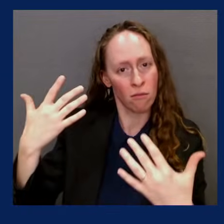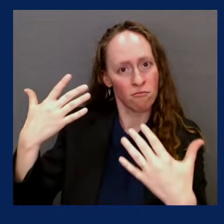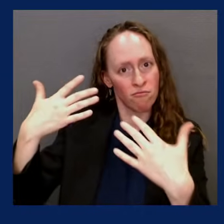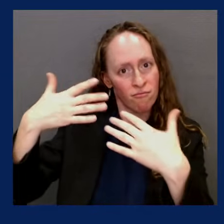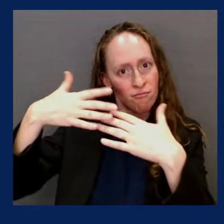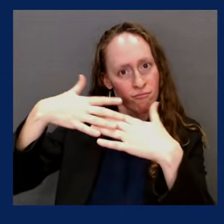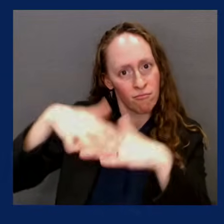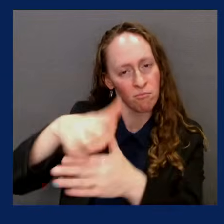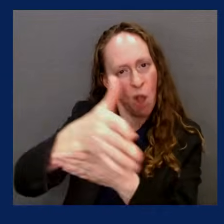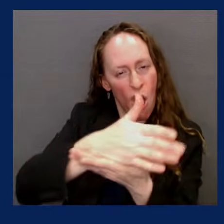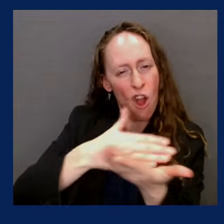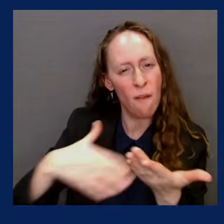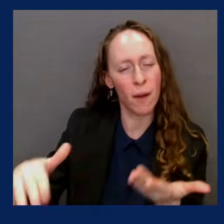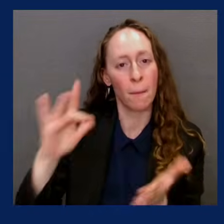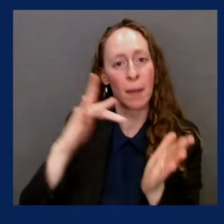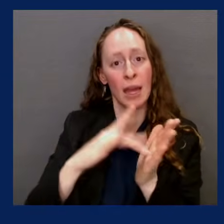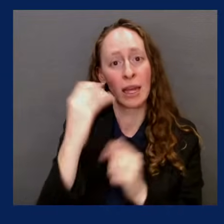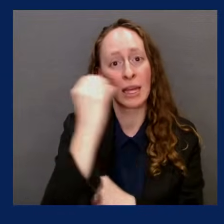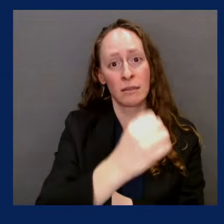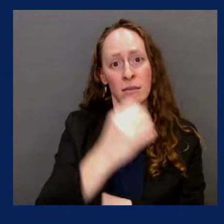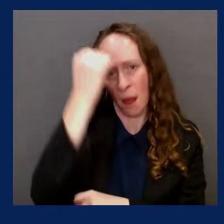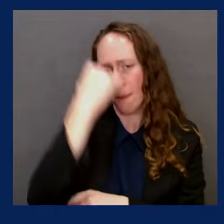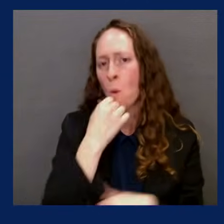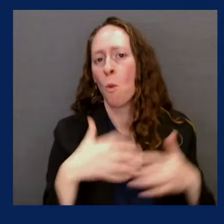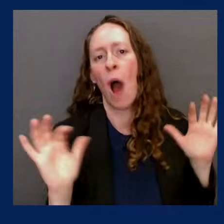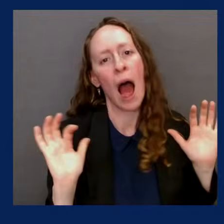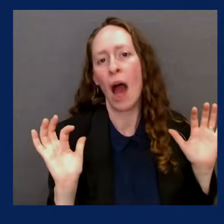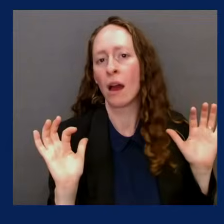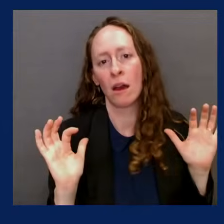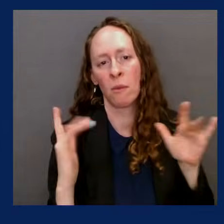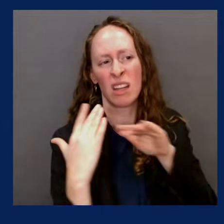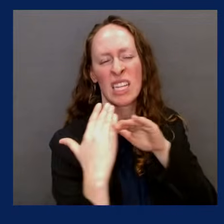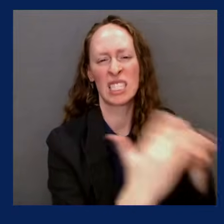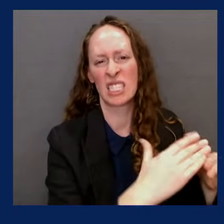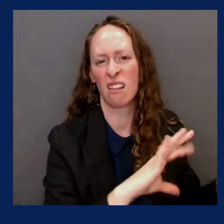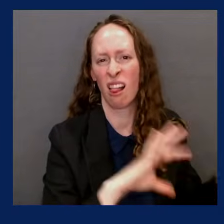settlers attacking Palestinians in the West Bank that --